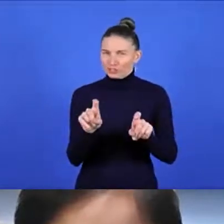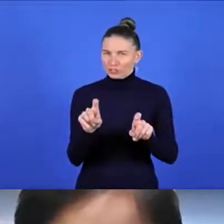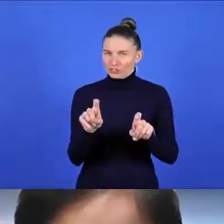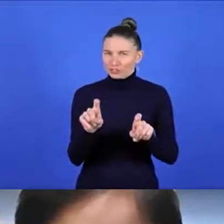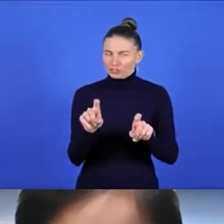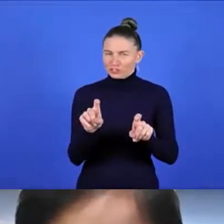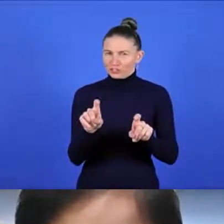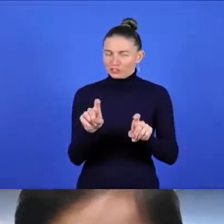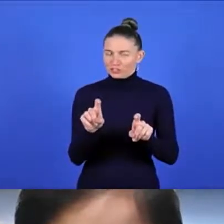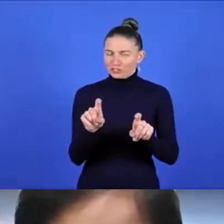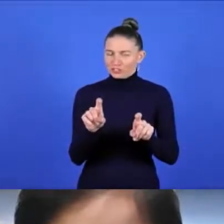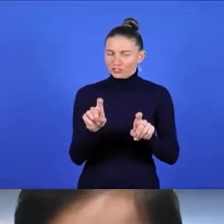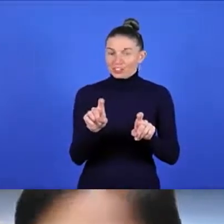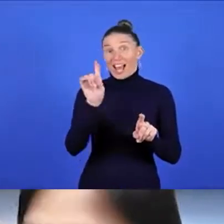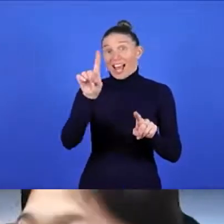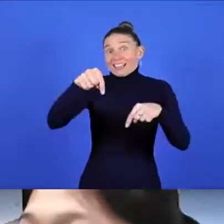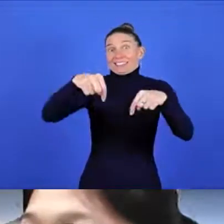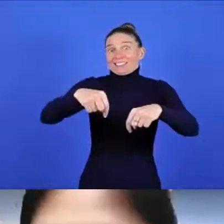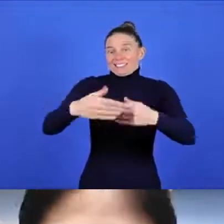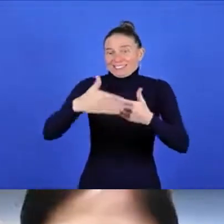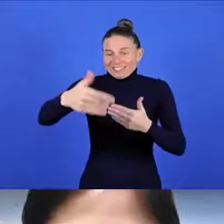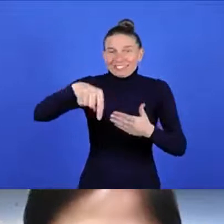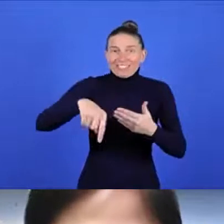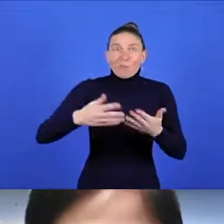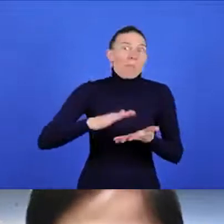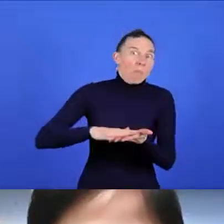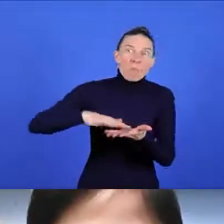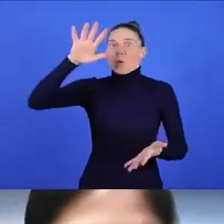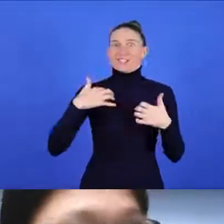will speak, we will have time for questions